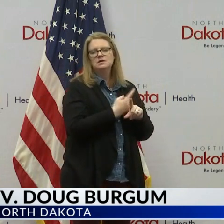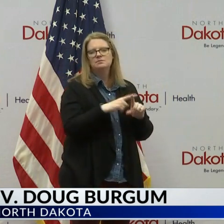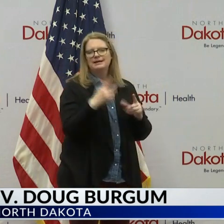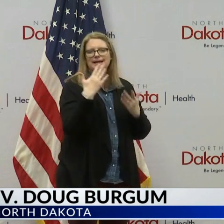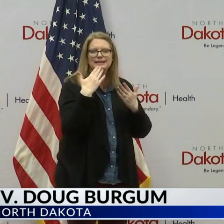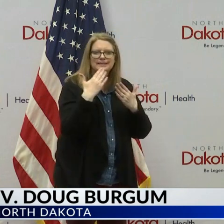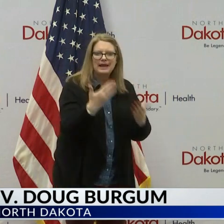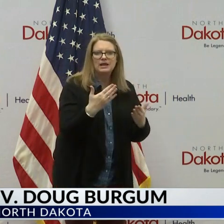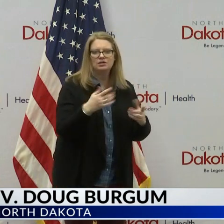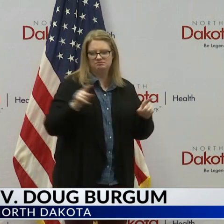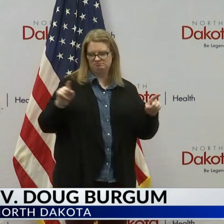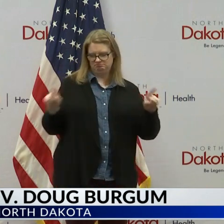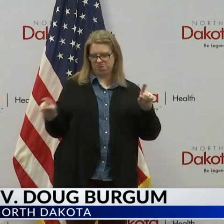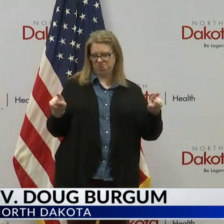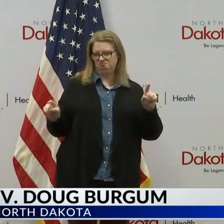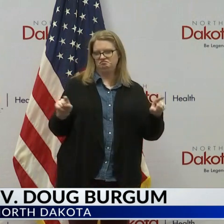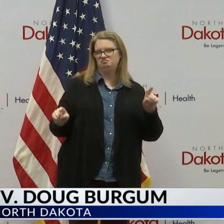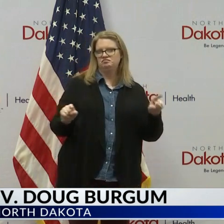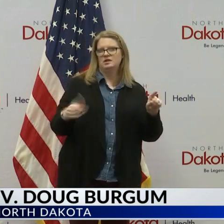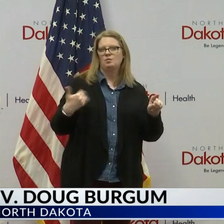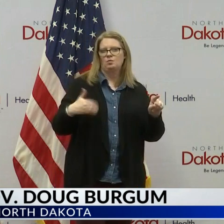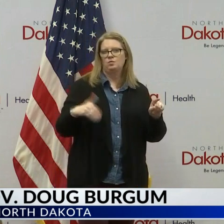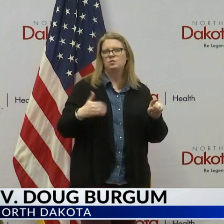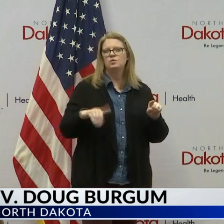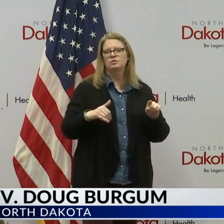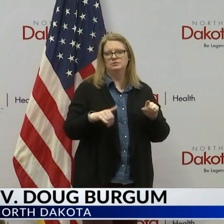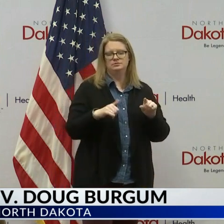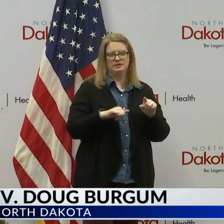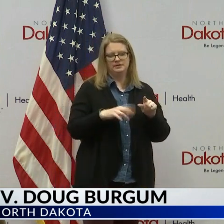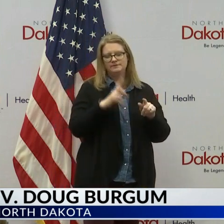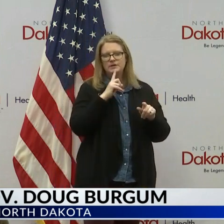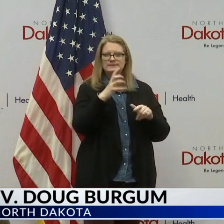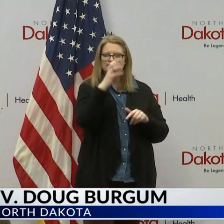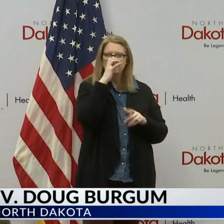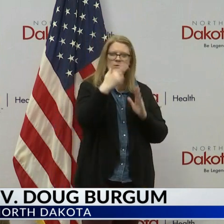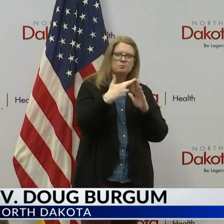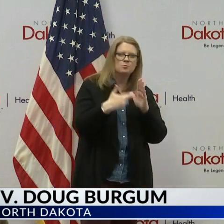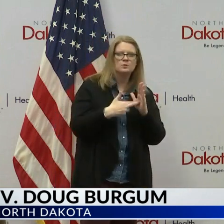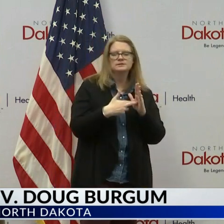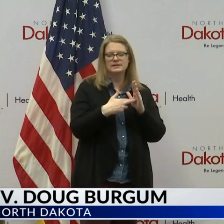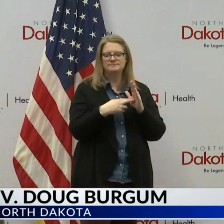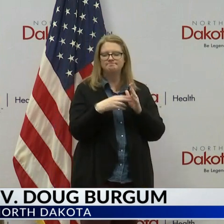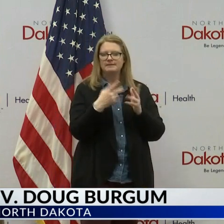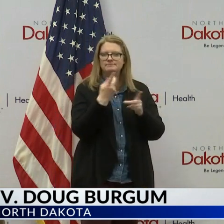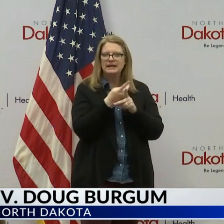DAYS OF RESTRICTED R & R AND HAVE -- WELCOME THEM HOME AND THANK THE LEADERS OF THE AIR